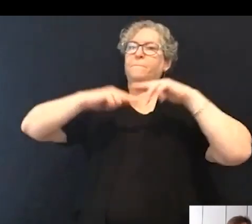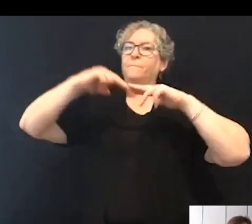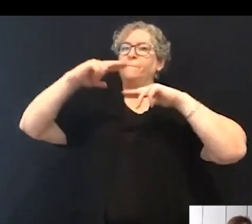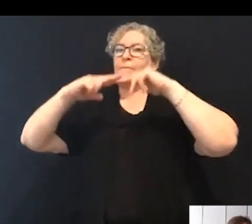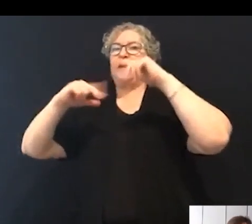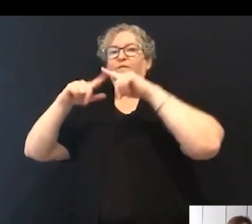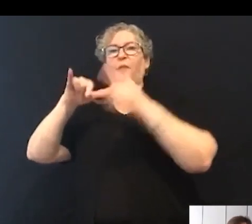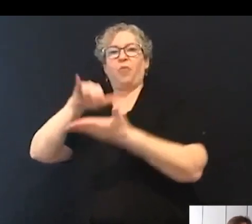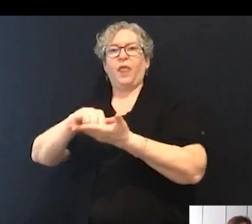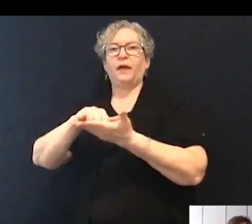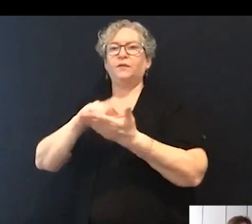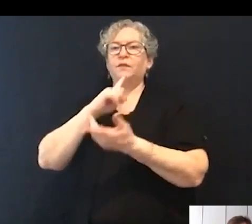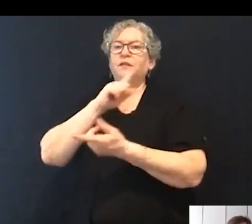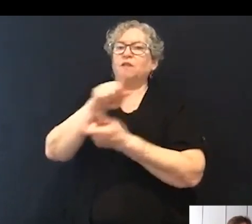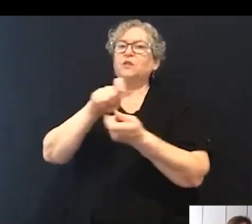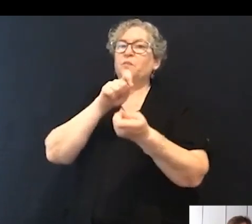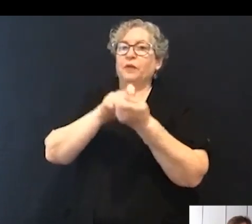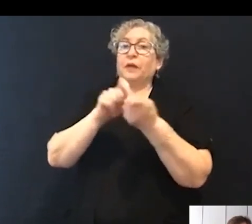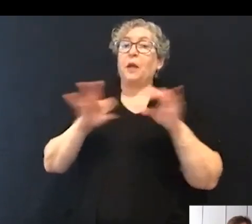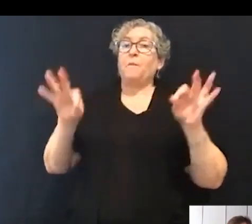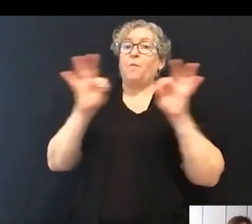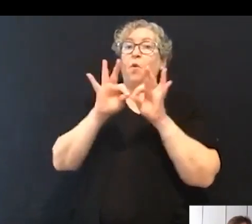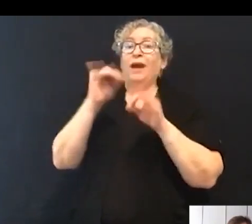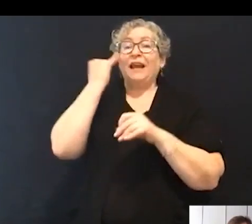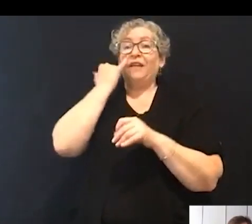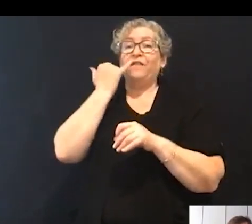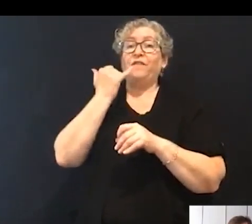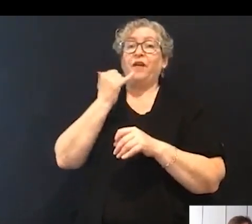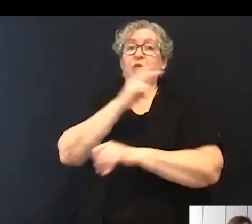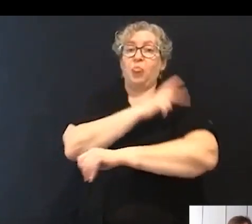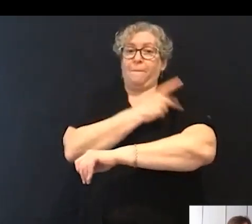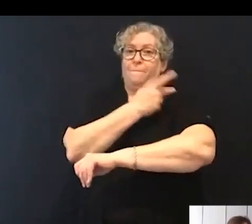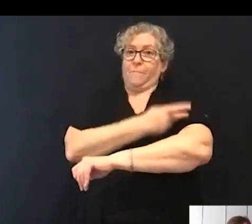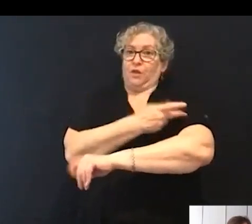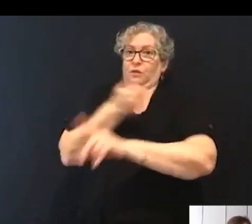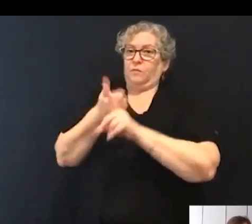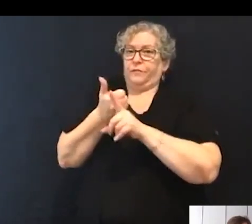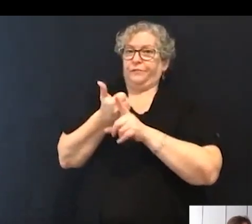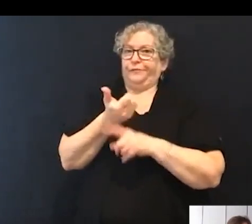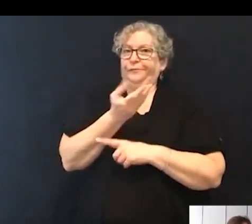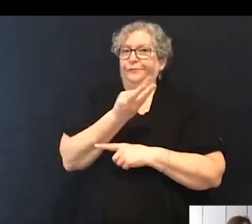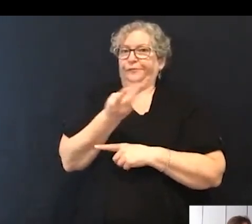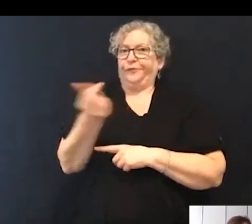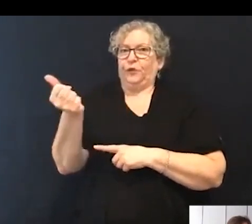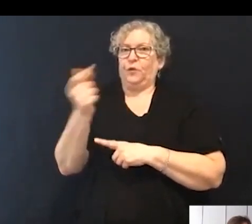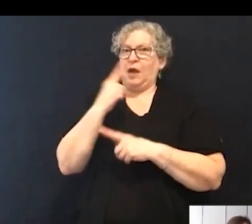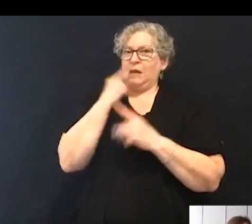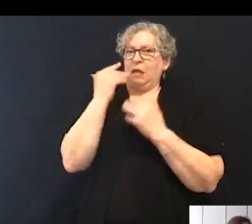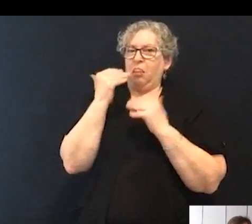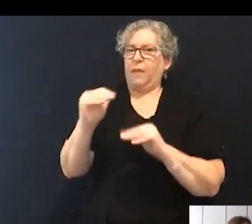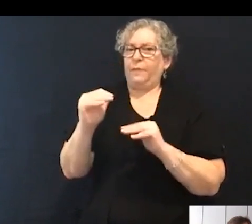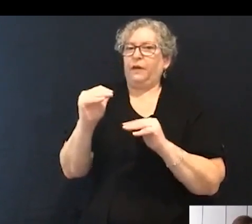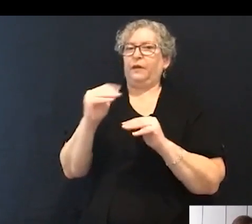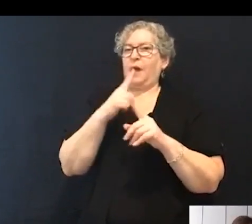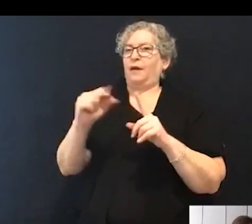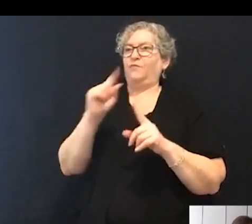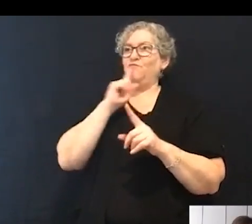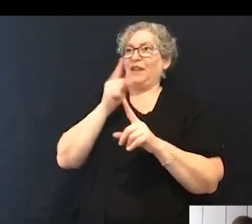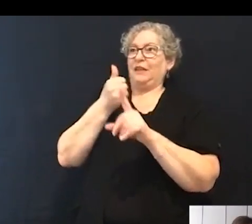Specifically important if the patient number is limited and the condition is ultra rare.